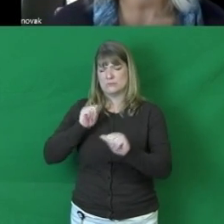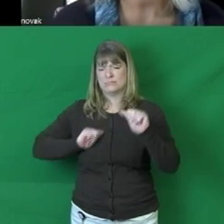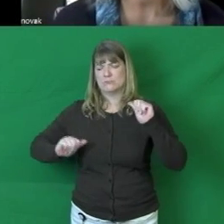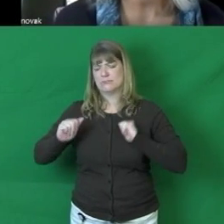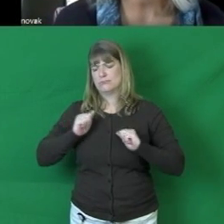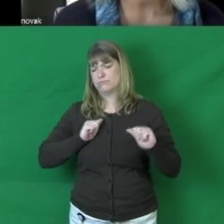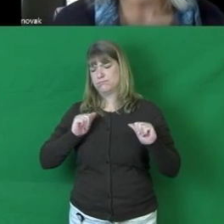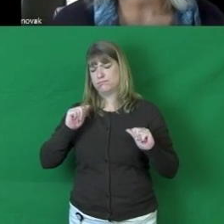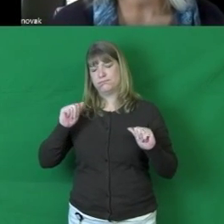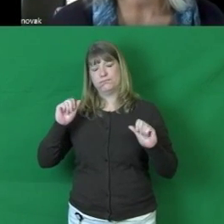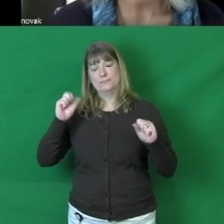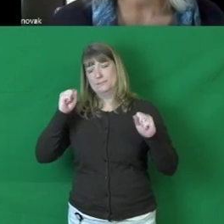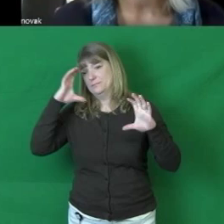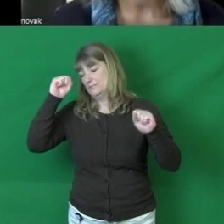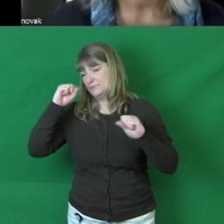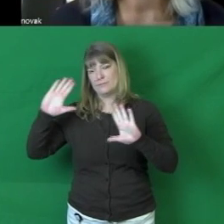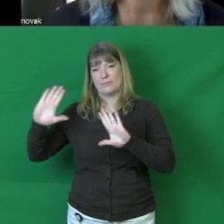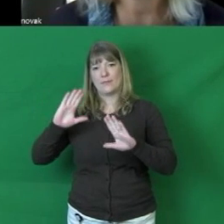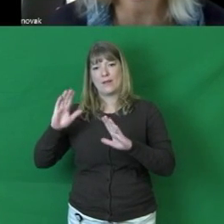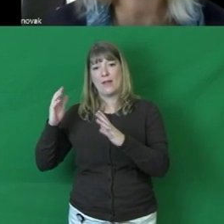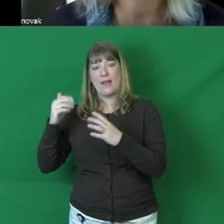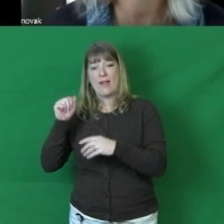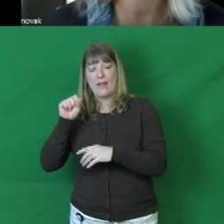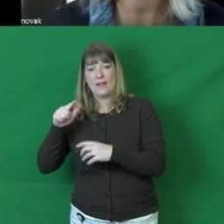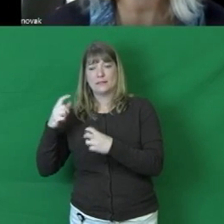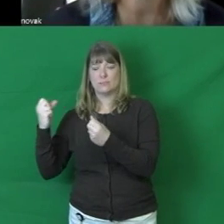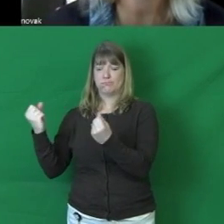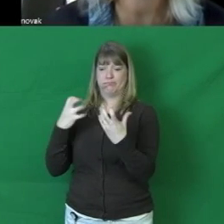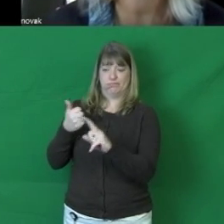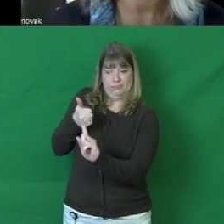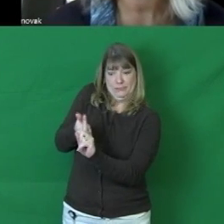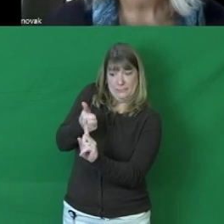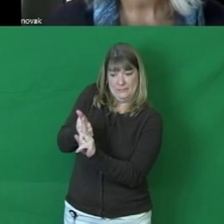where they were able to gloss the ASL independently